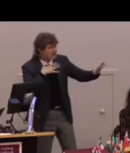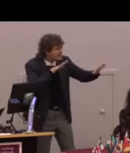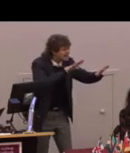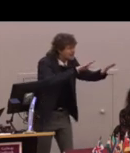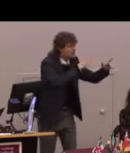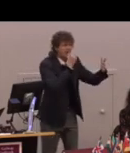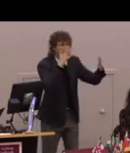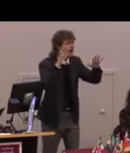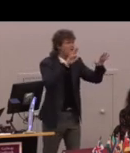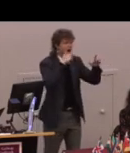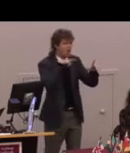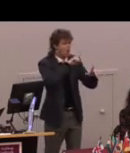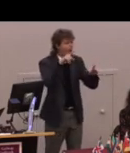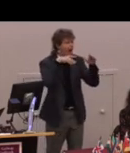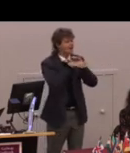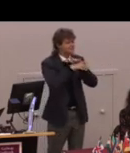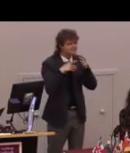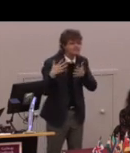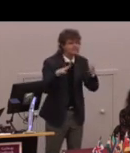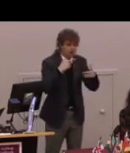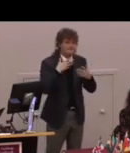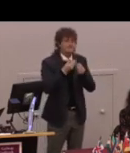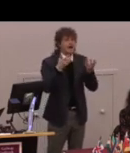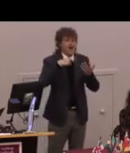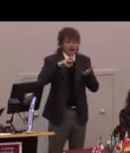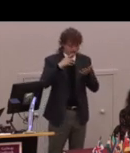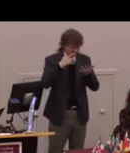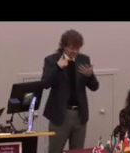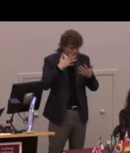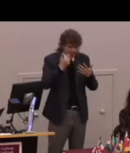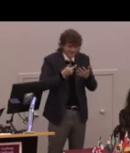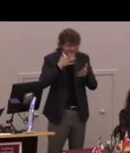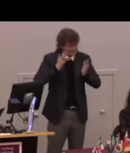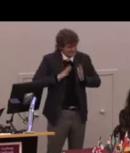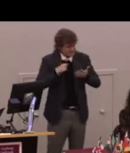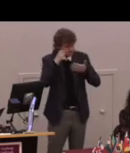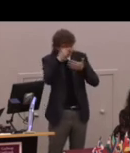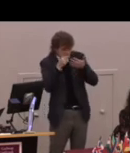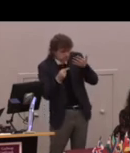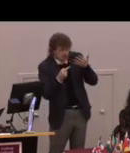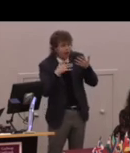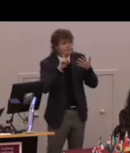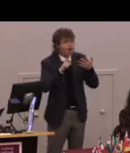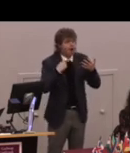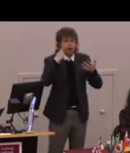of teaching and sharing knowledge which excludes our specific needs that are not accommodated for. For queer and trans youths with disabilities,